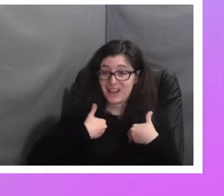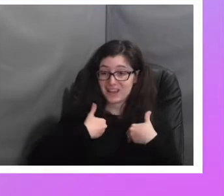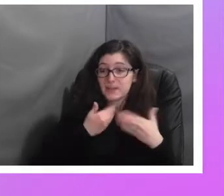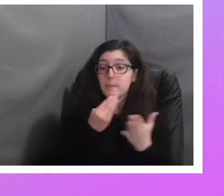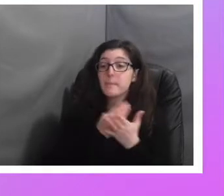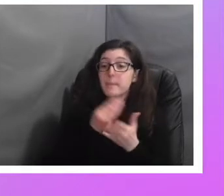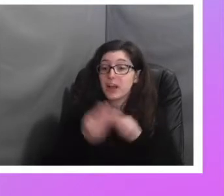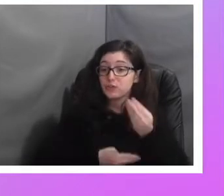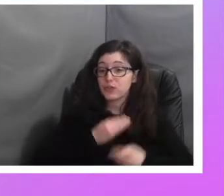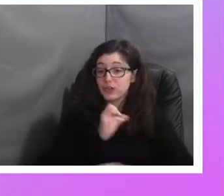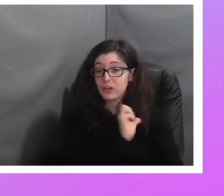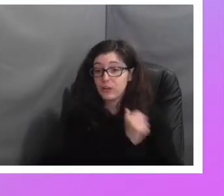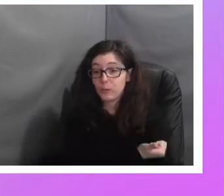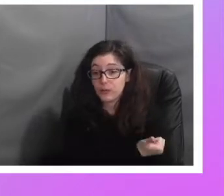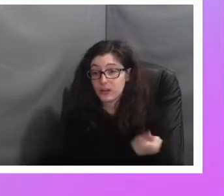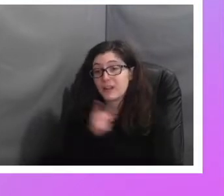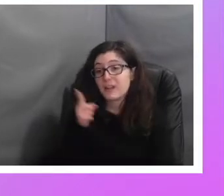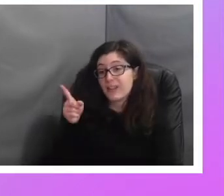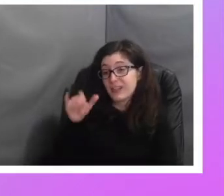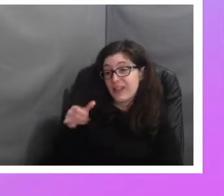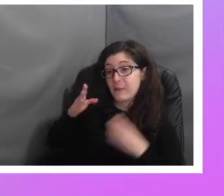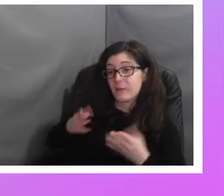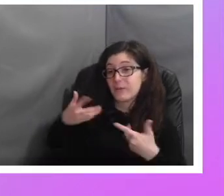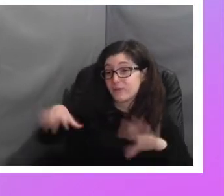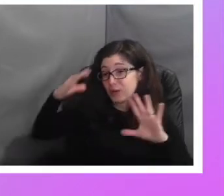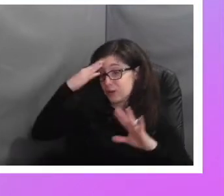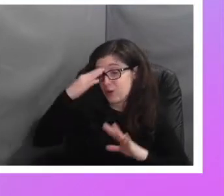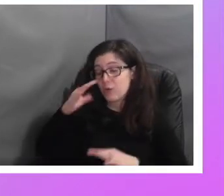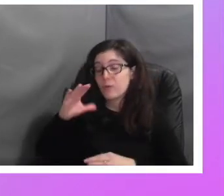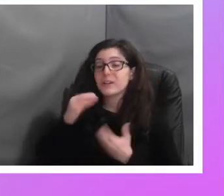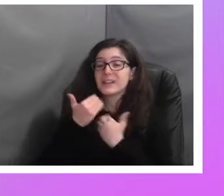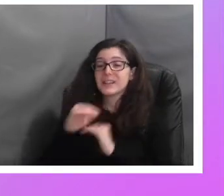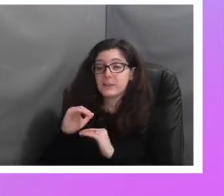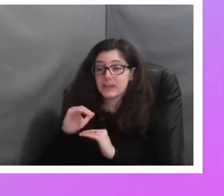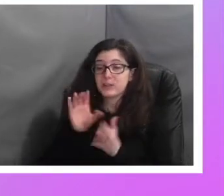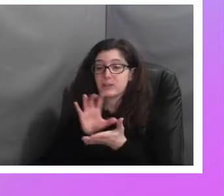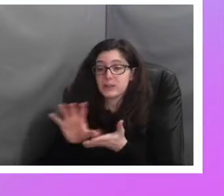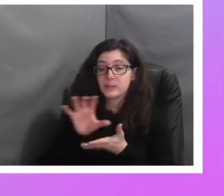so they are the person who knows how much we can spend on this and how much it would cost,